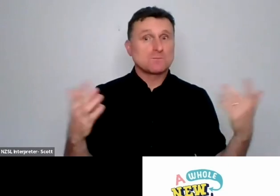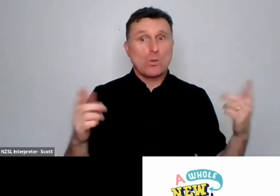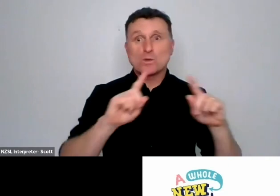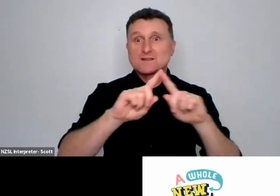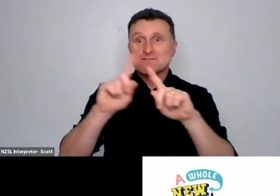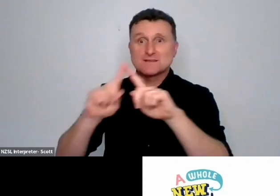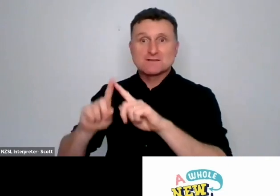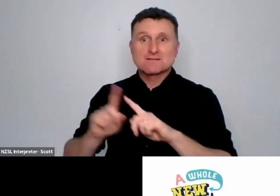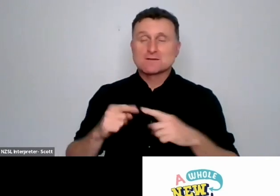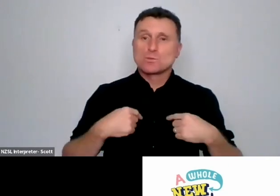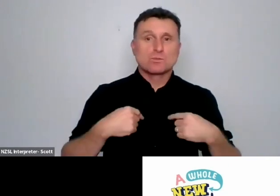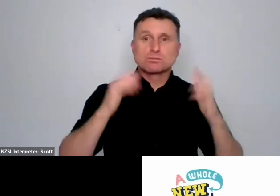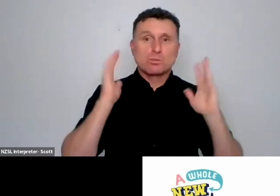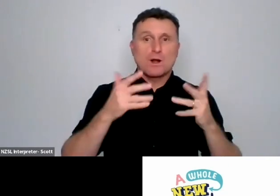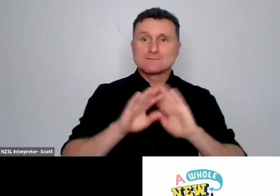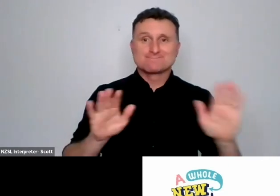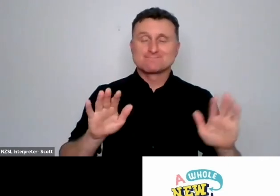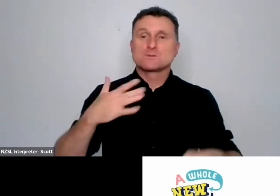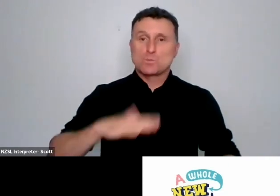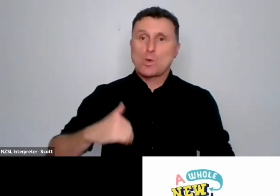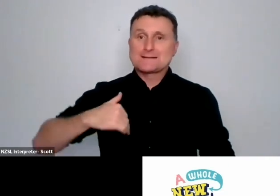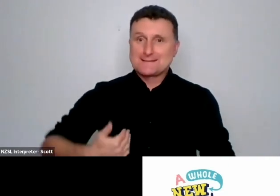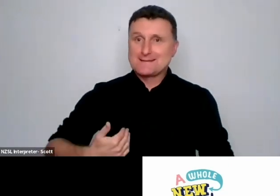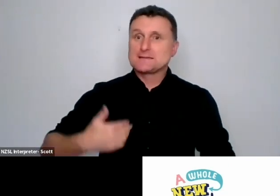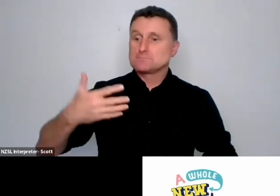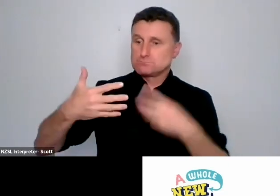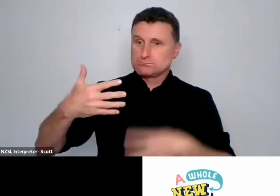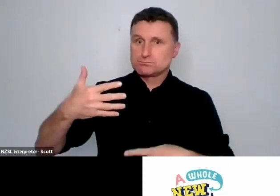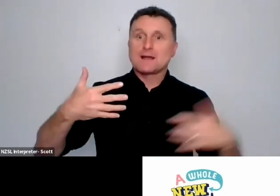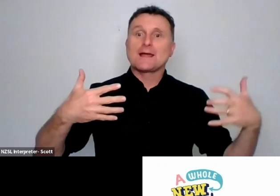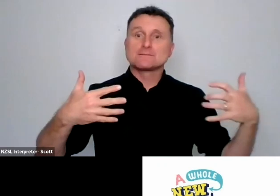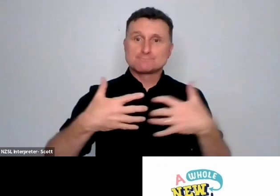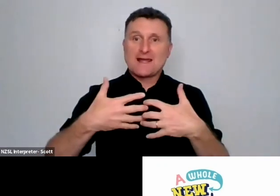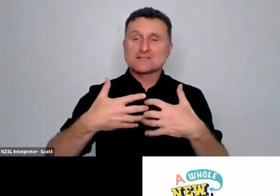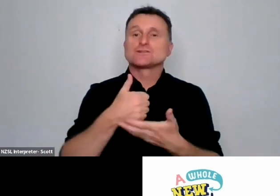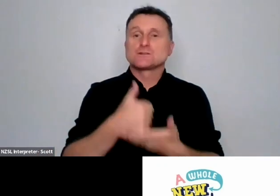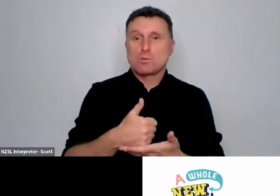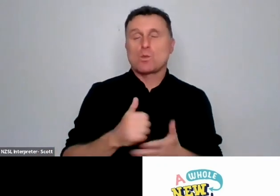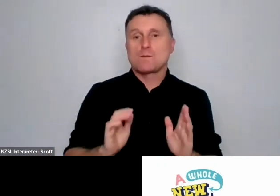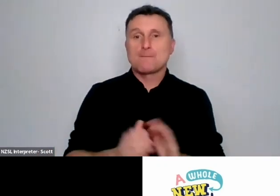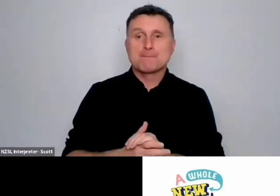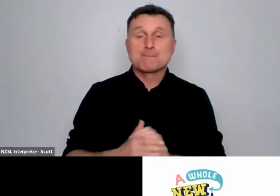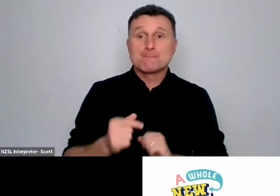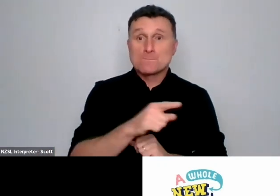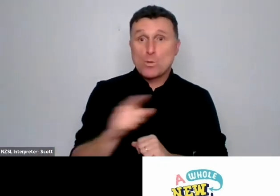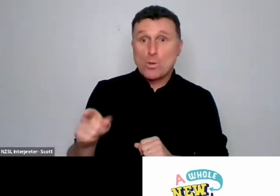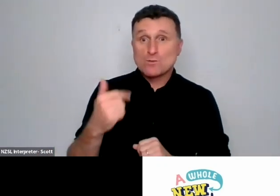Please keep your questions coming. And if anyone would like to ask a question themselves verbally,